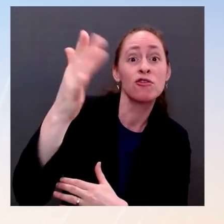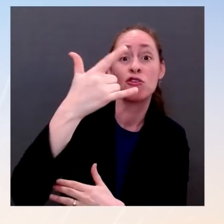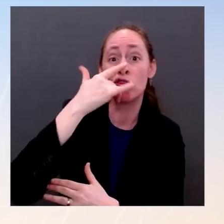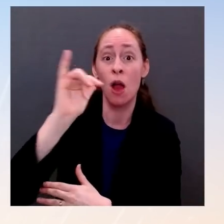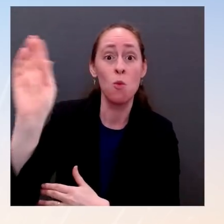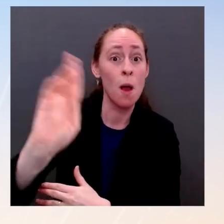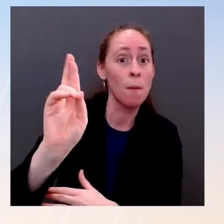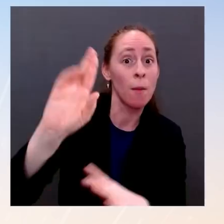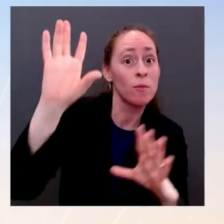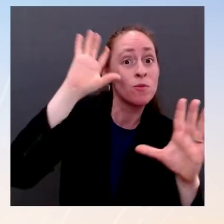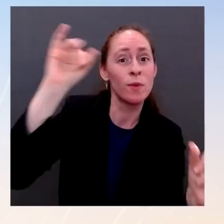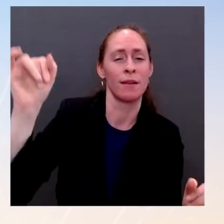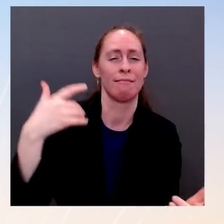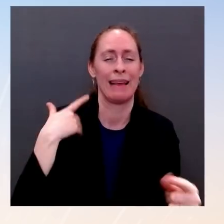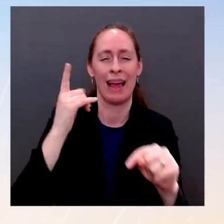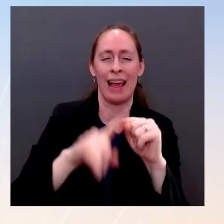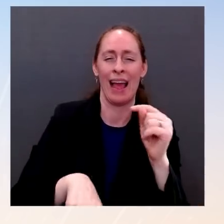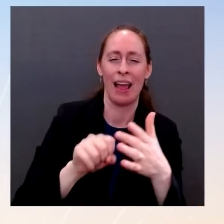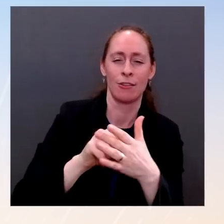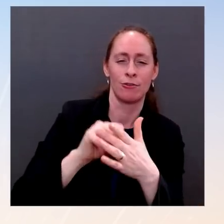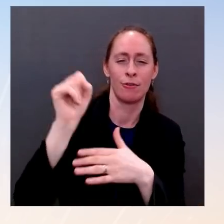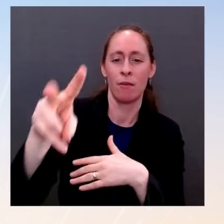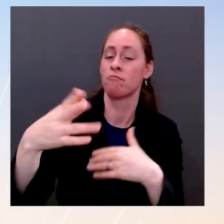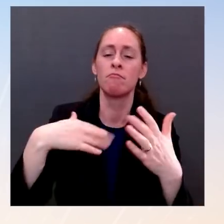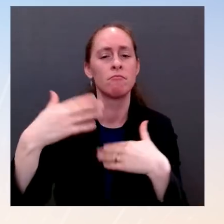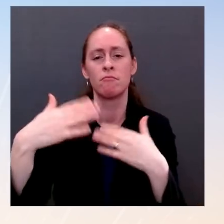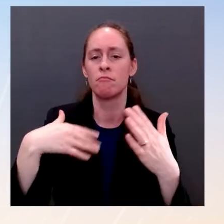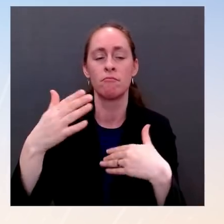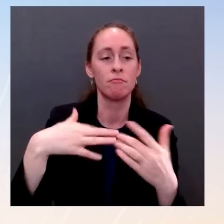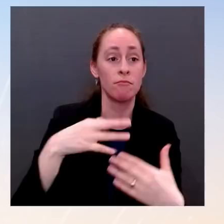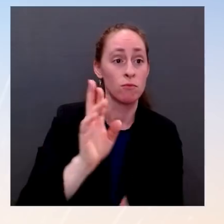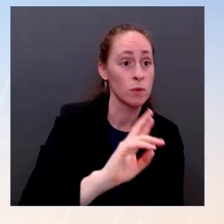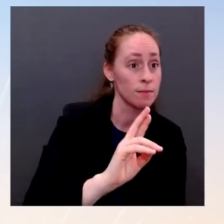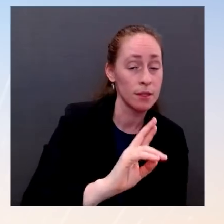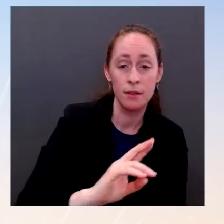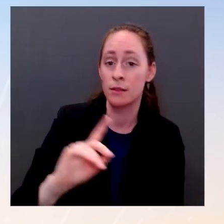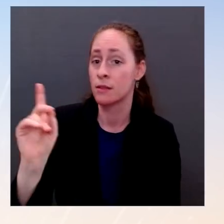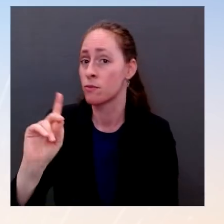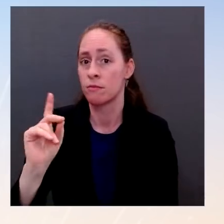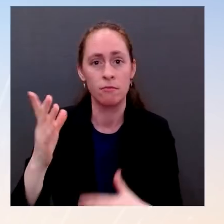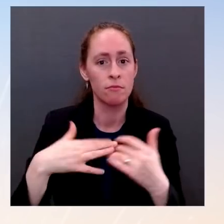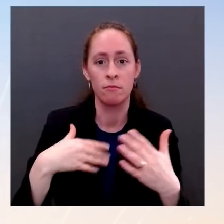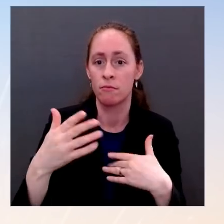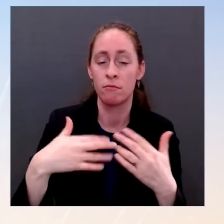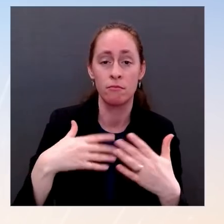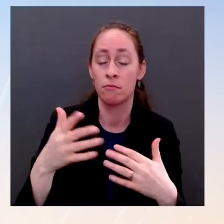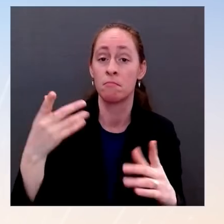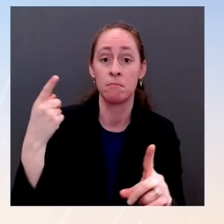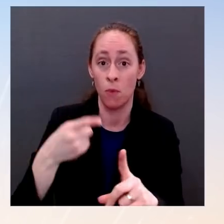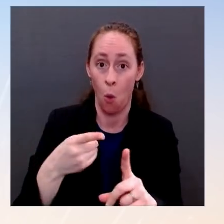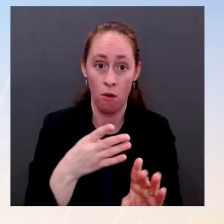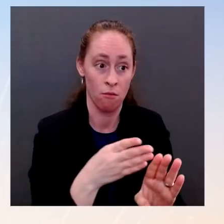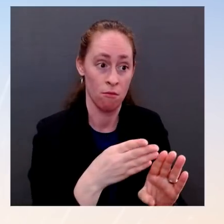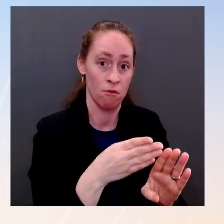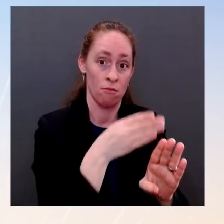is what happened over the last four years after the former president pulled out of the deal, which means -- we -- which we know what happened,